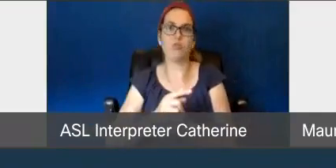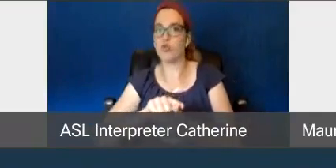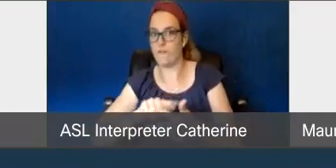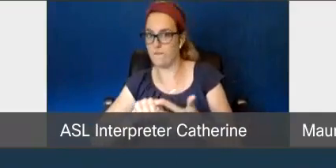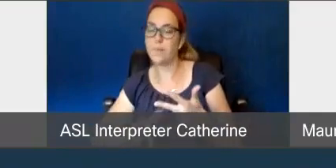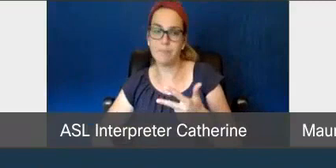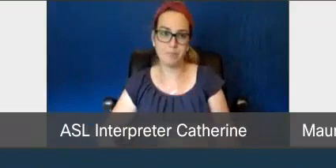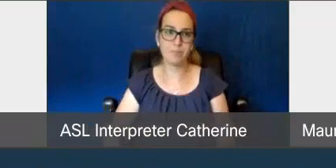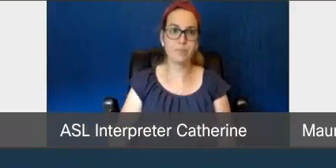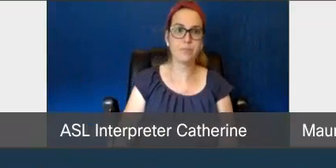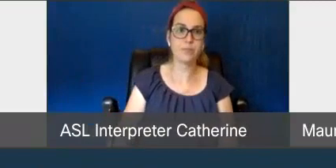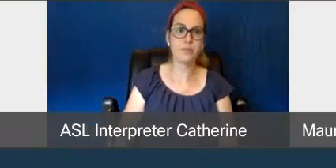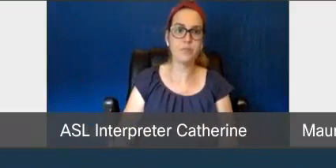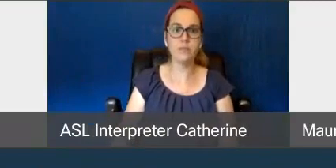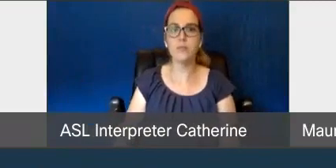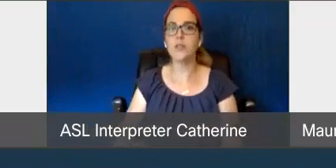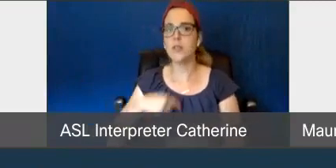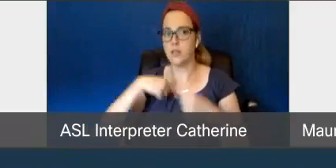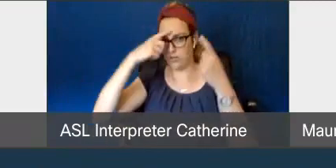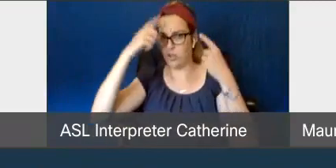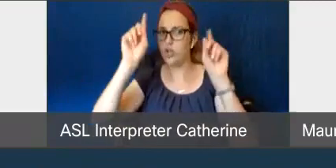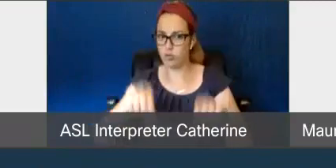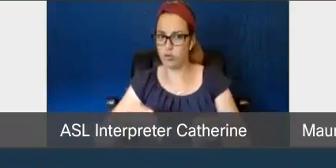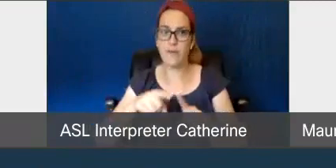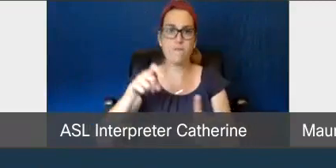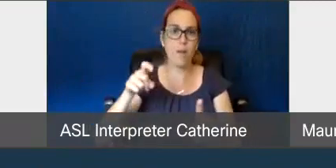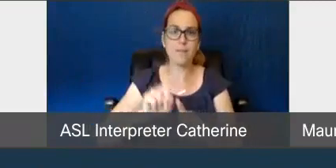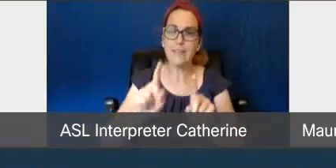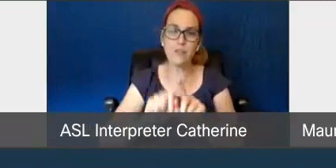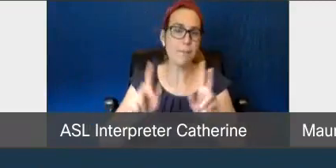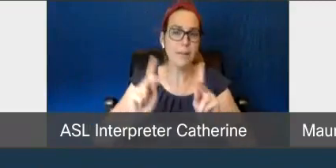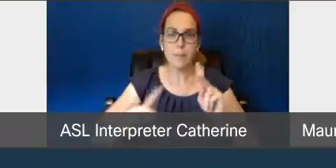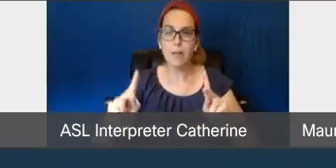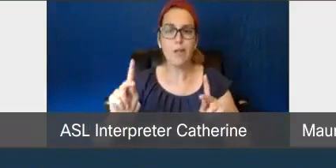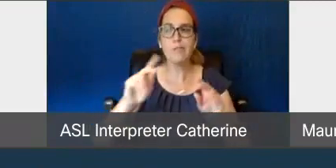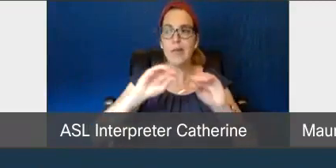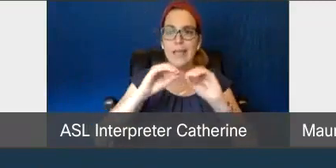Buy in from the defense bar we talked about that so I'm going to move through that quickly but without the buy-in, you don't have clients,